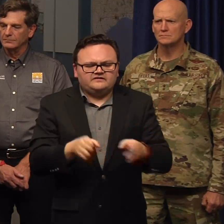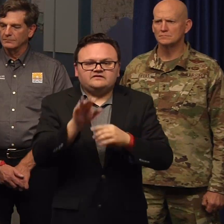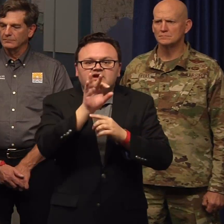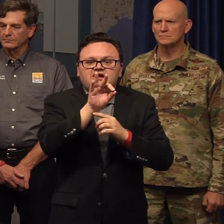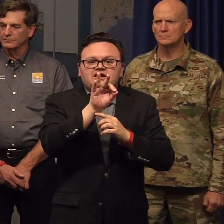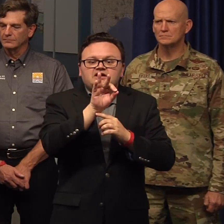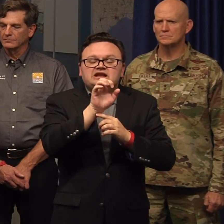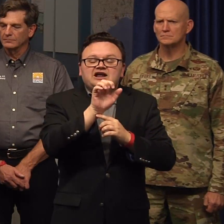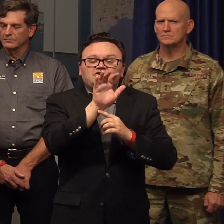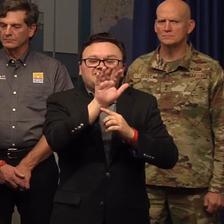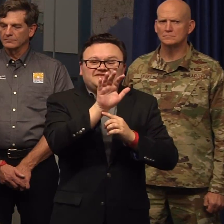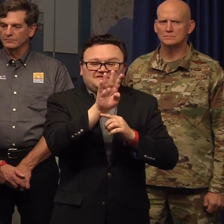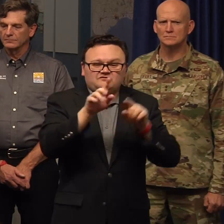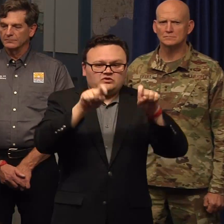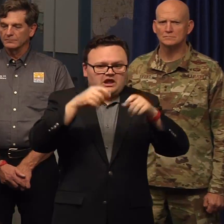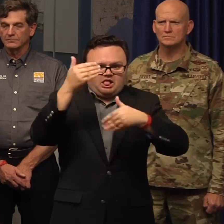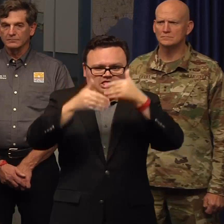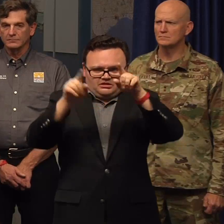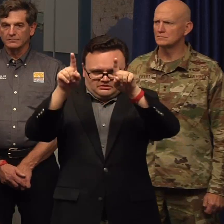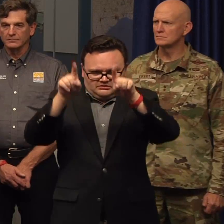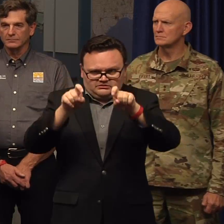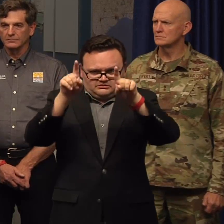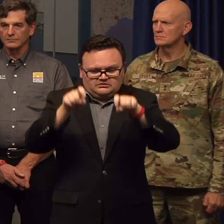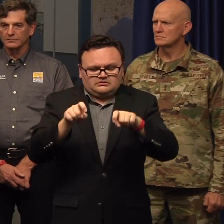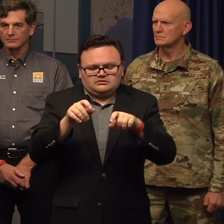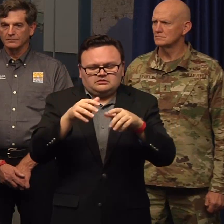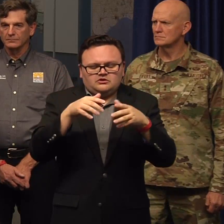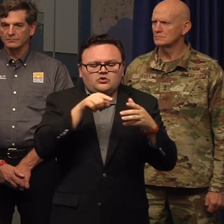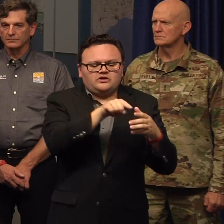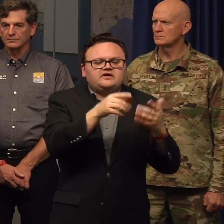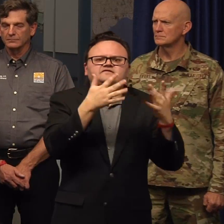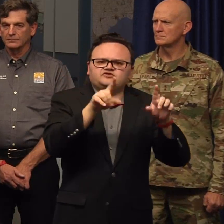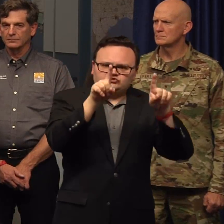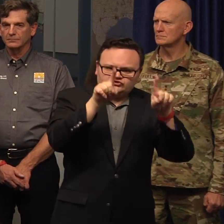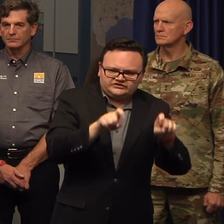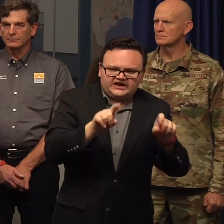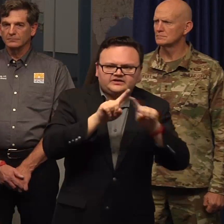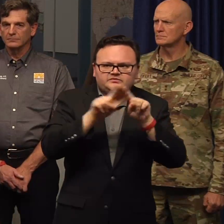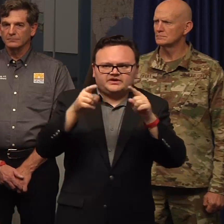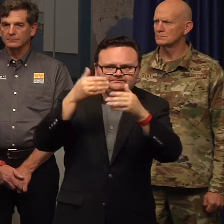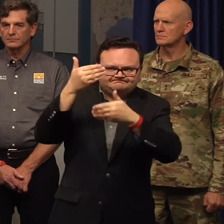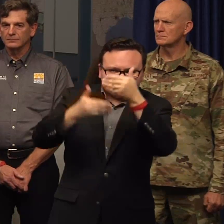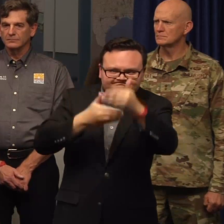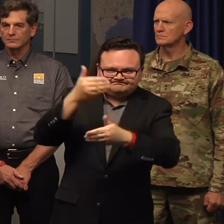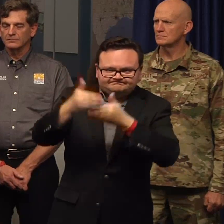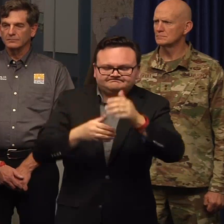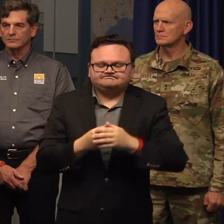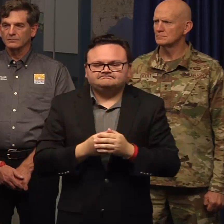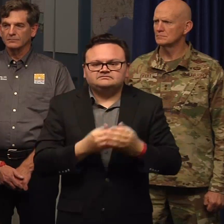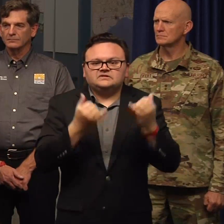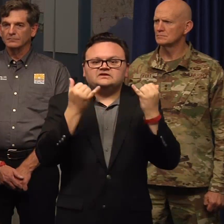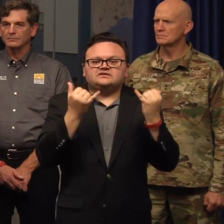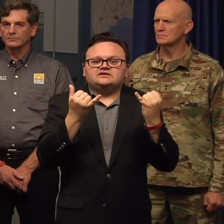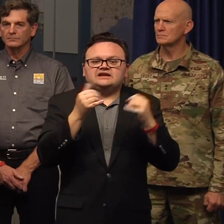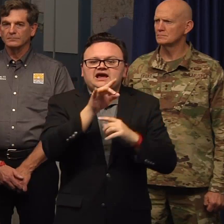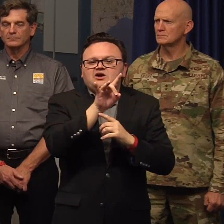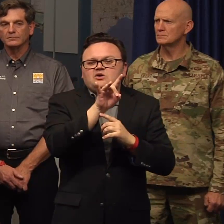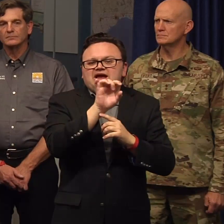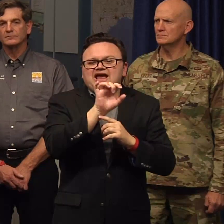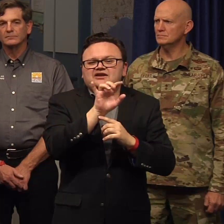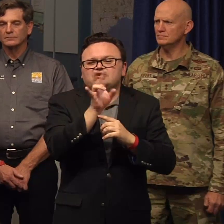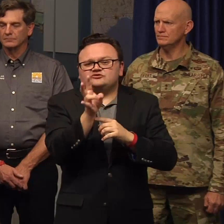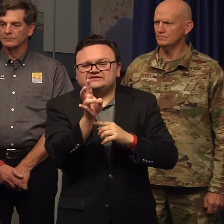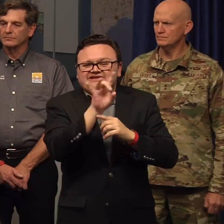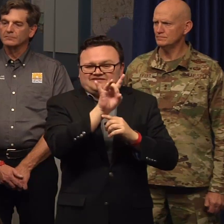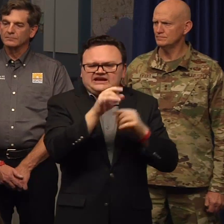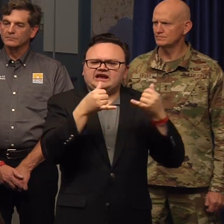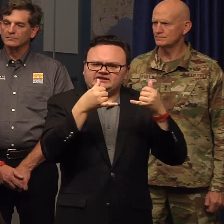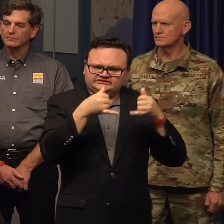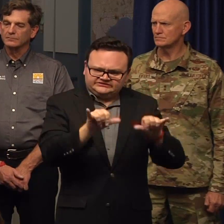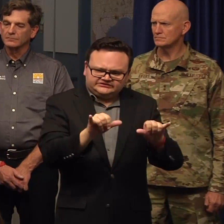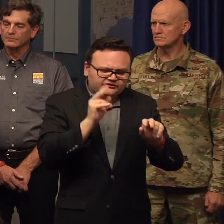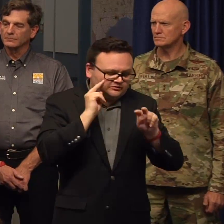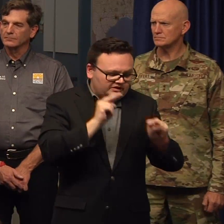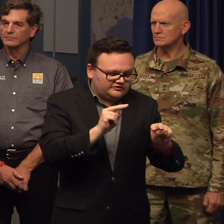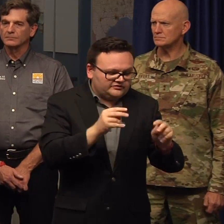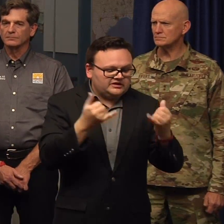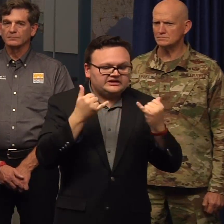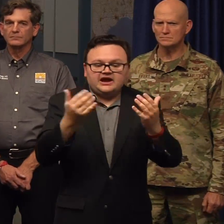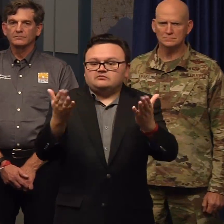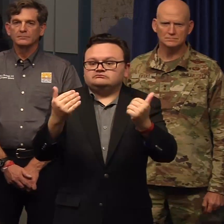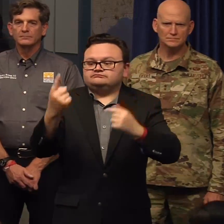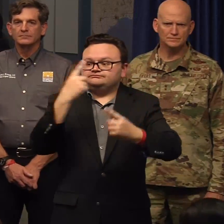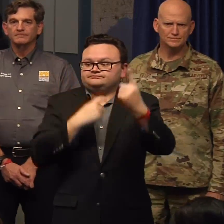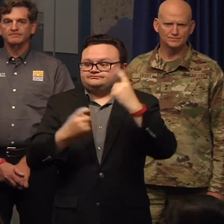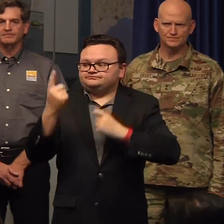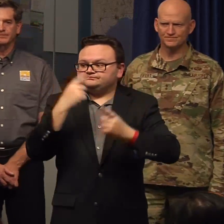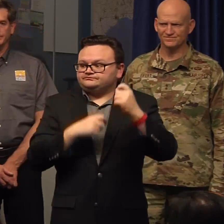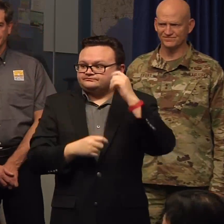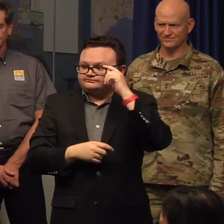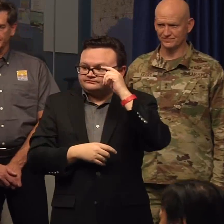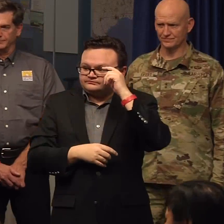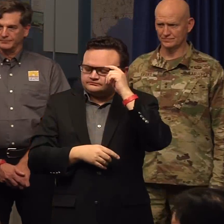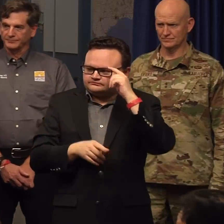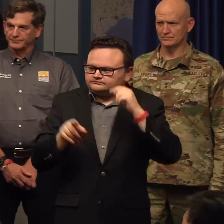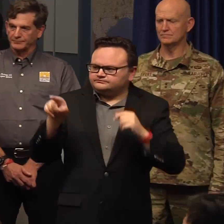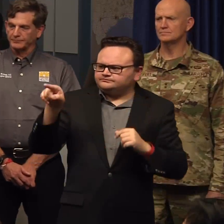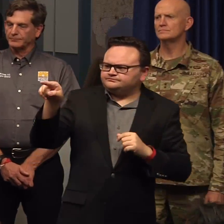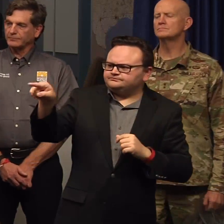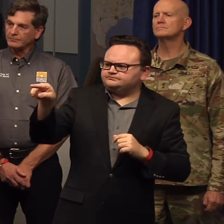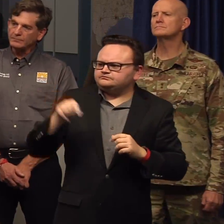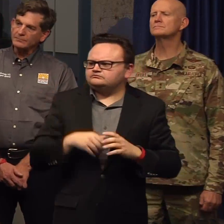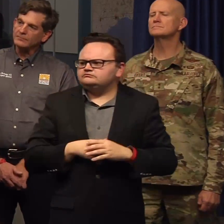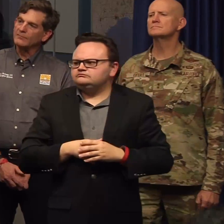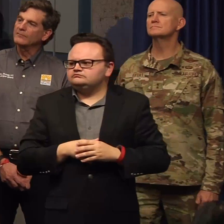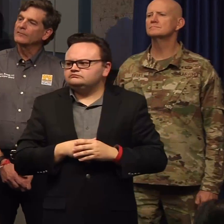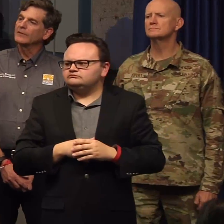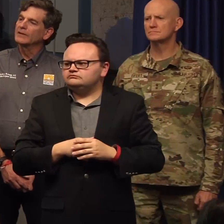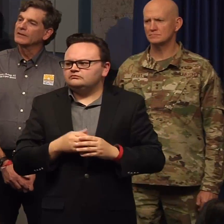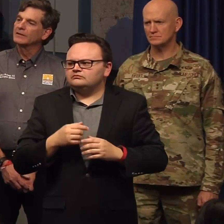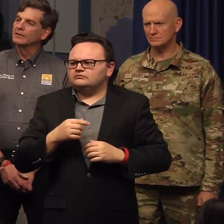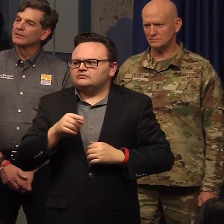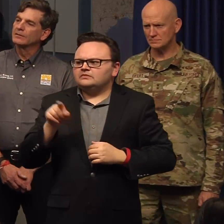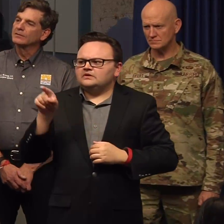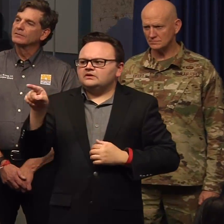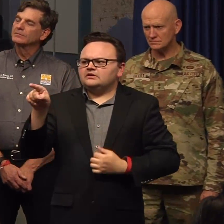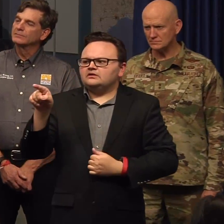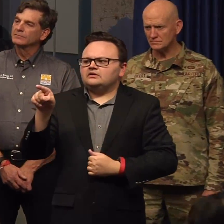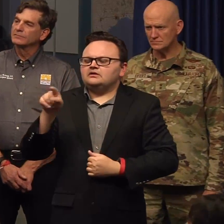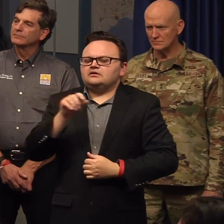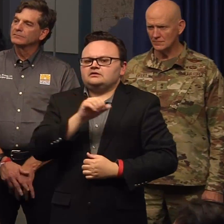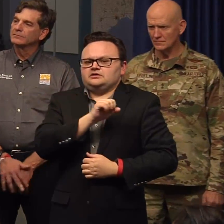HAVE 1225 NEGATIVE TEST RESULTS